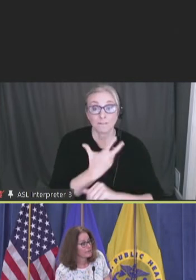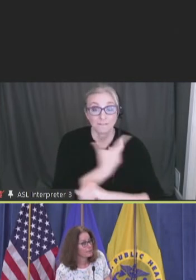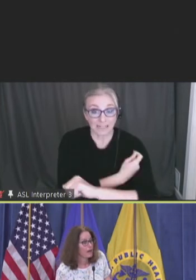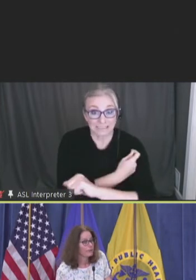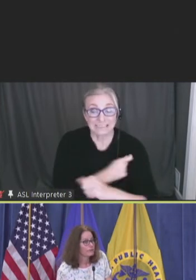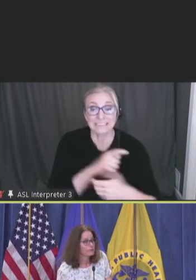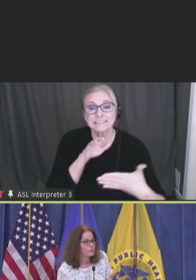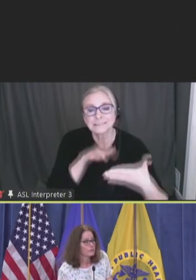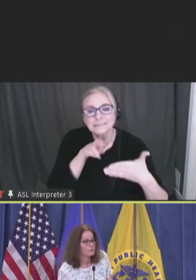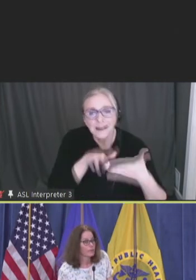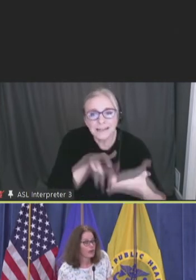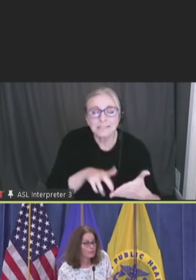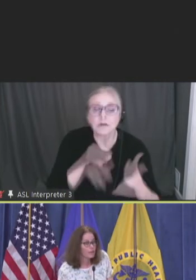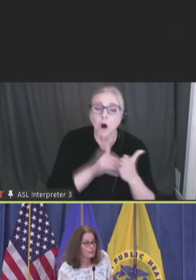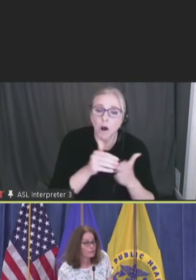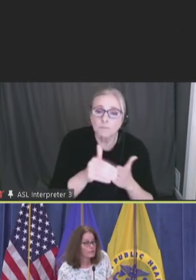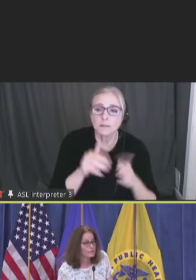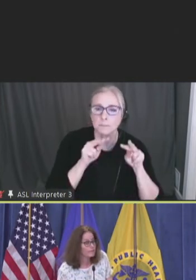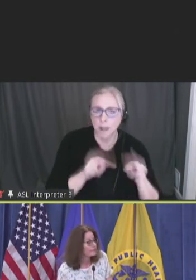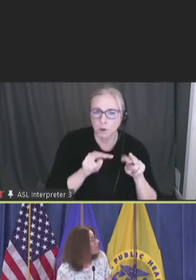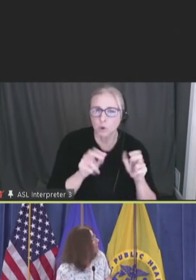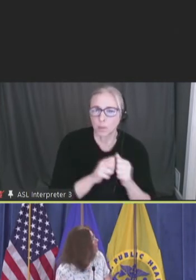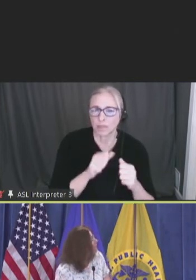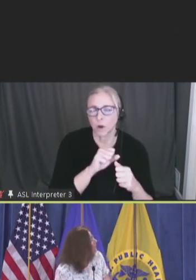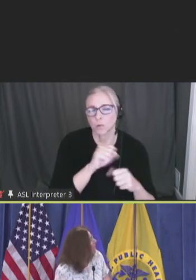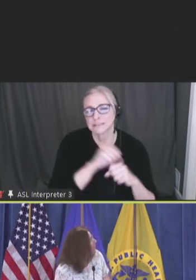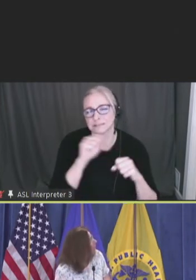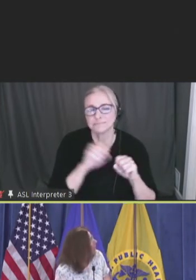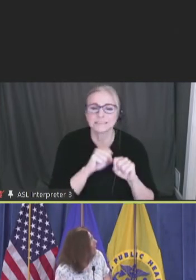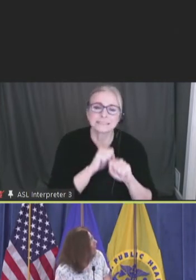We often use the -- we often monitor with these safety outcomes.